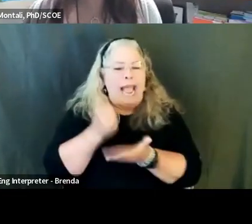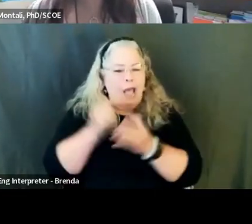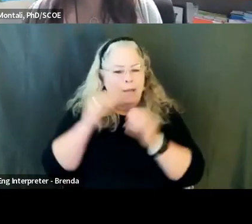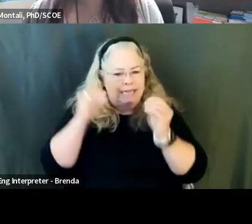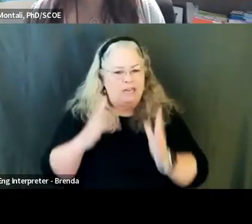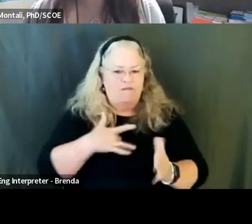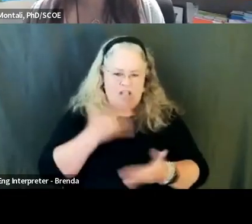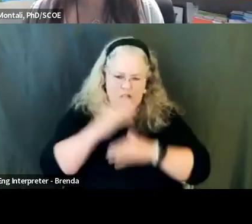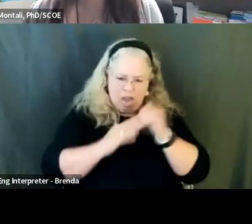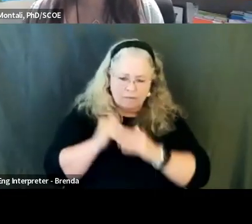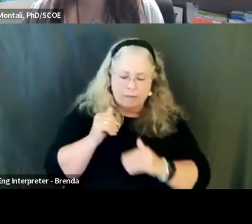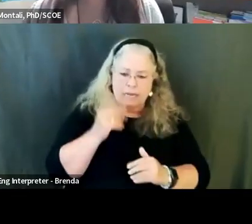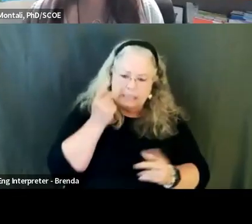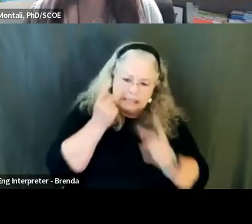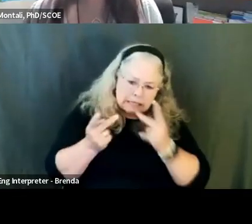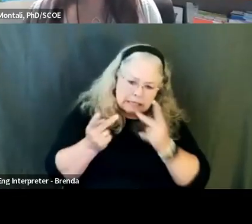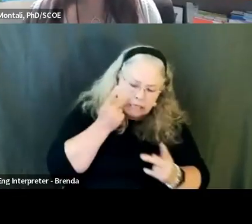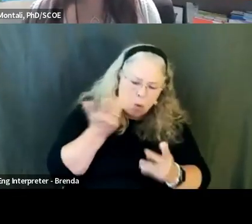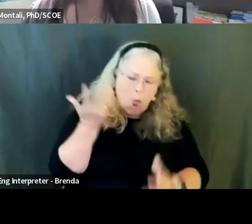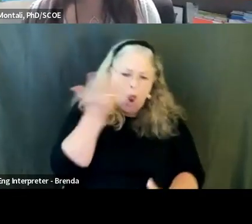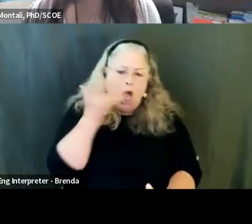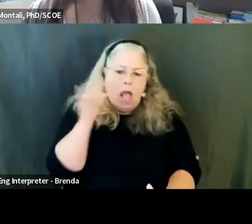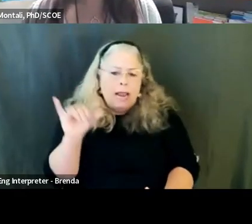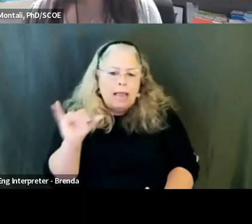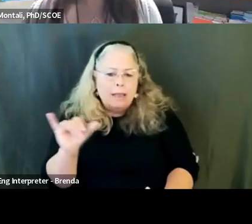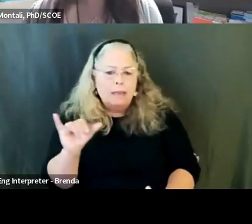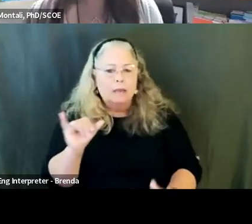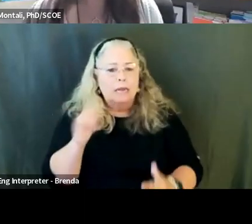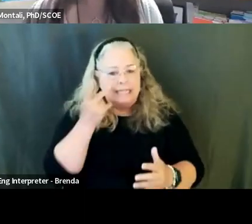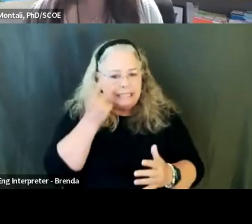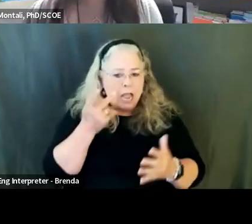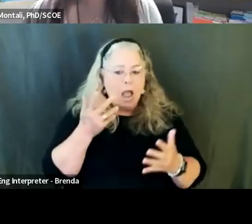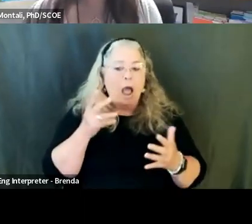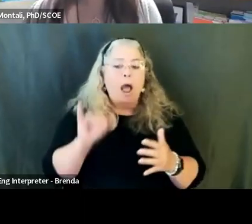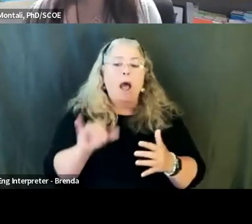Let them see what it looks like and let them see the the learning and engagement that the kids have